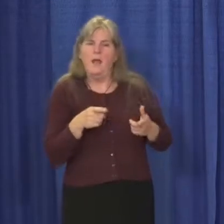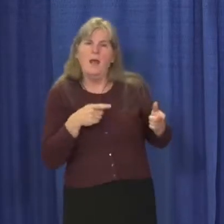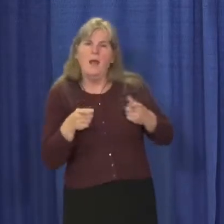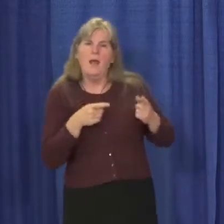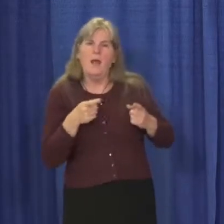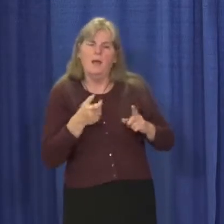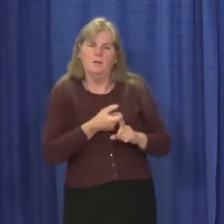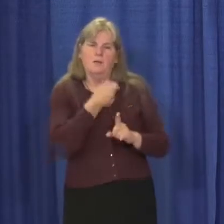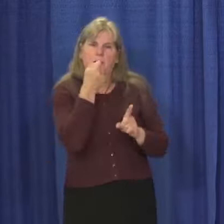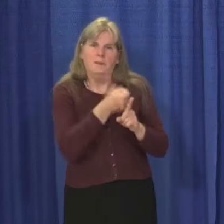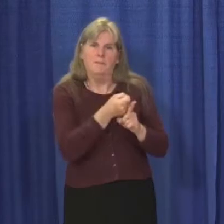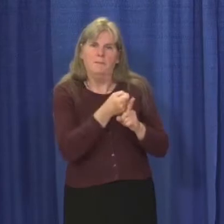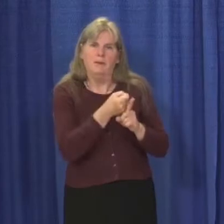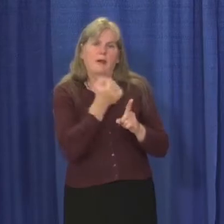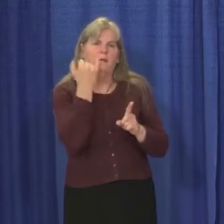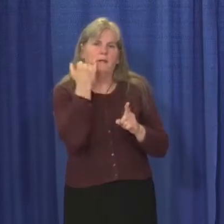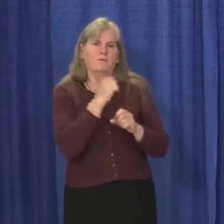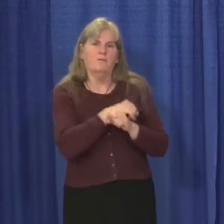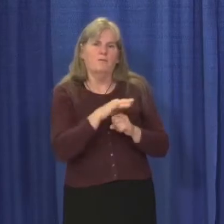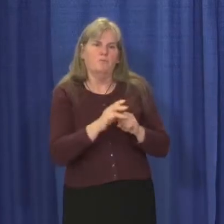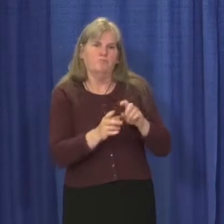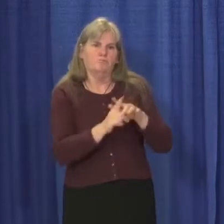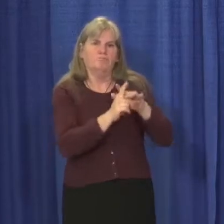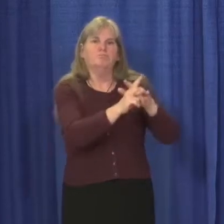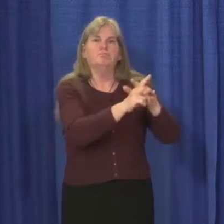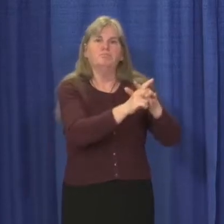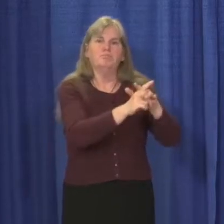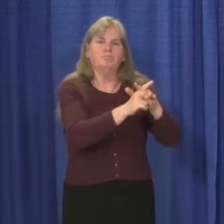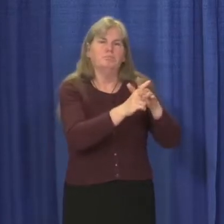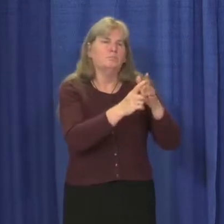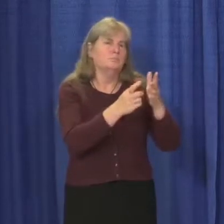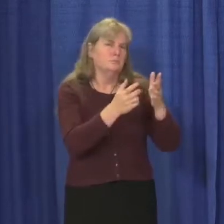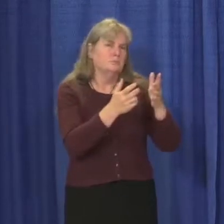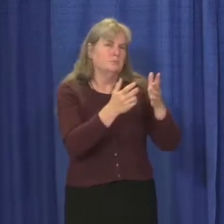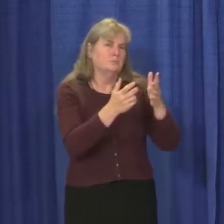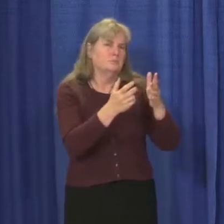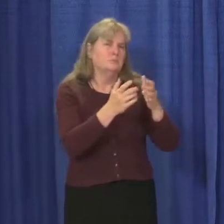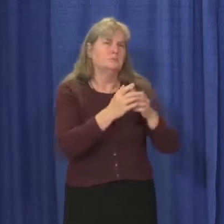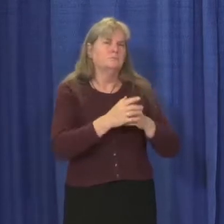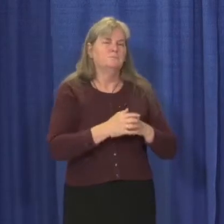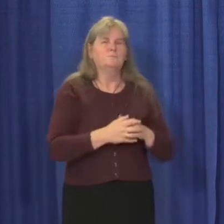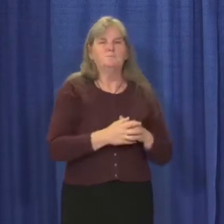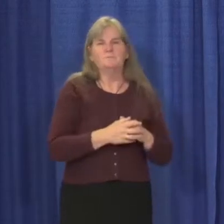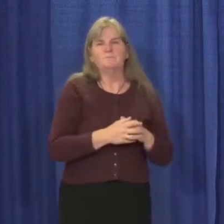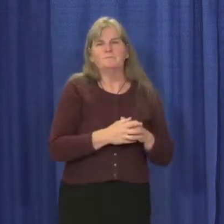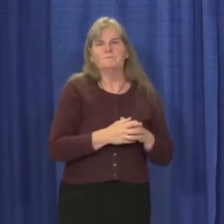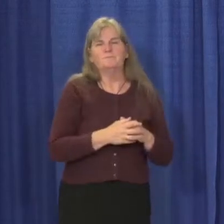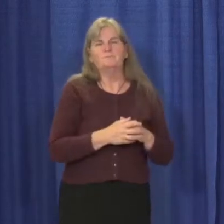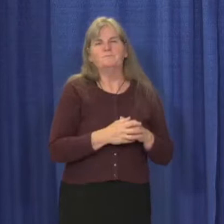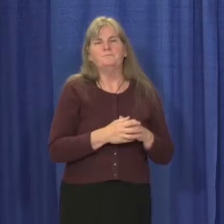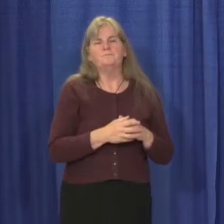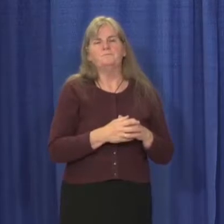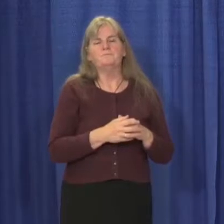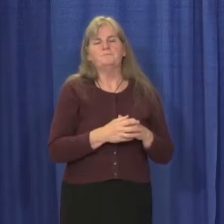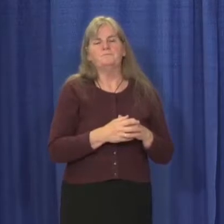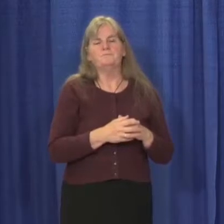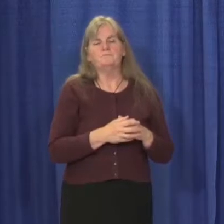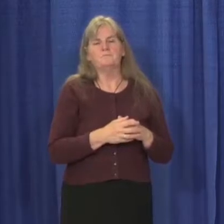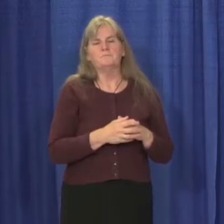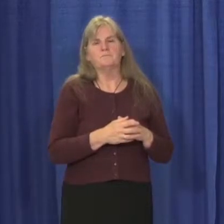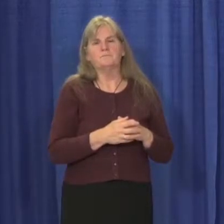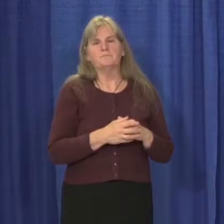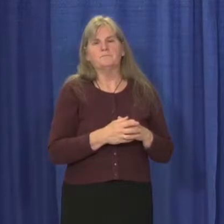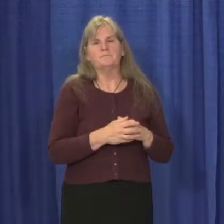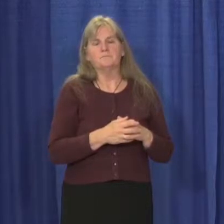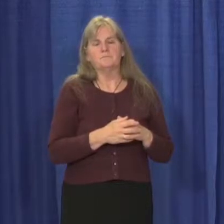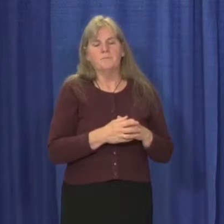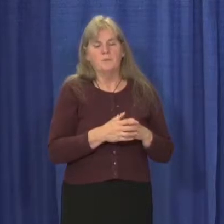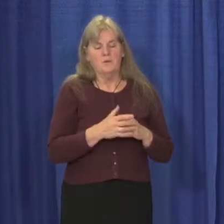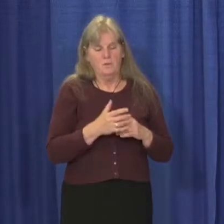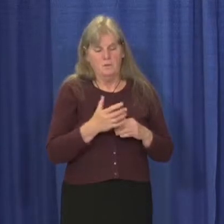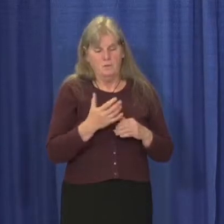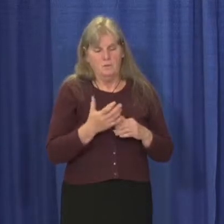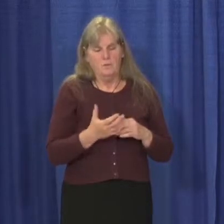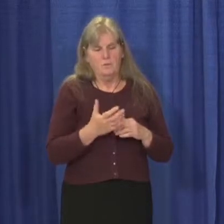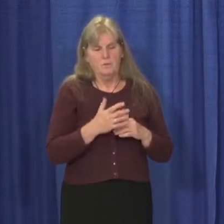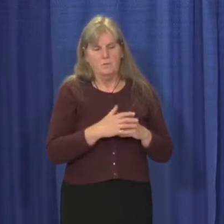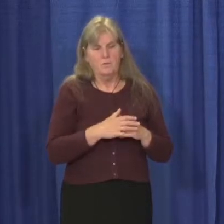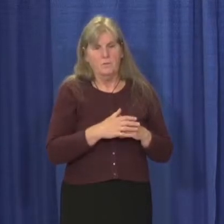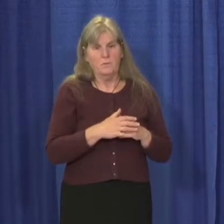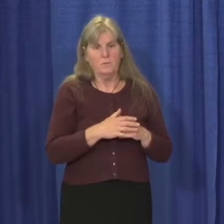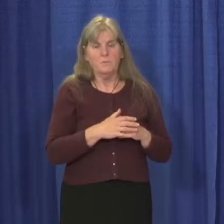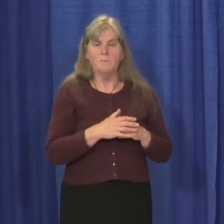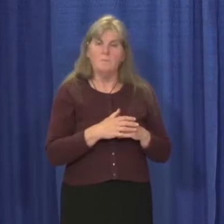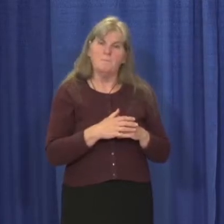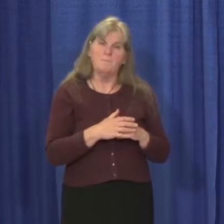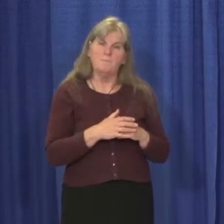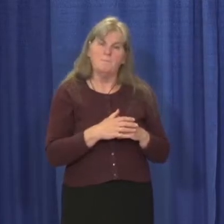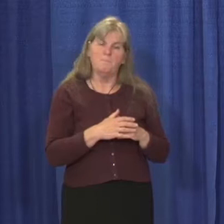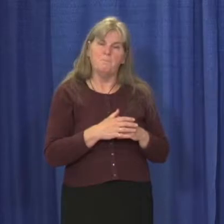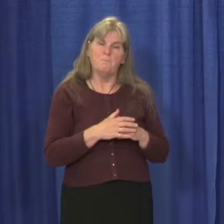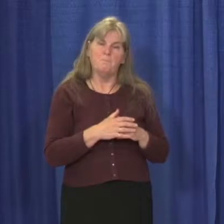impact of additional and, you